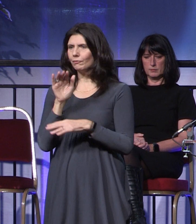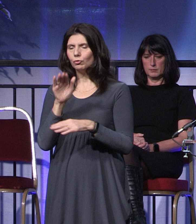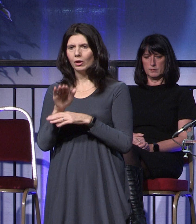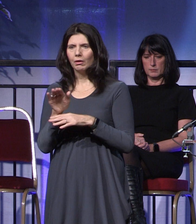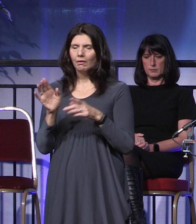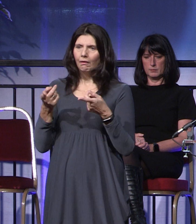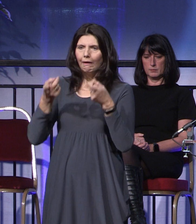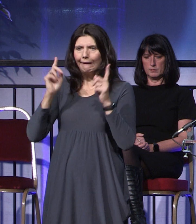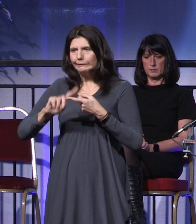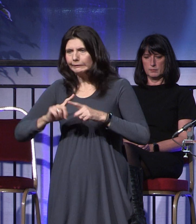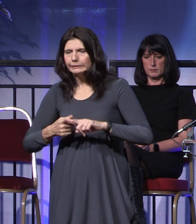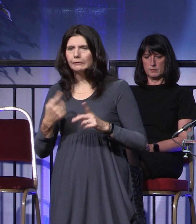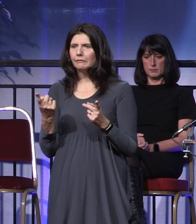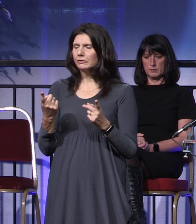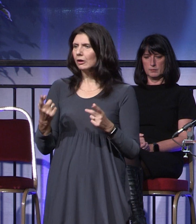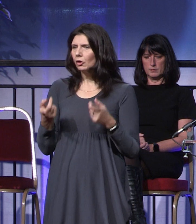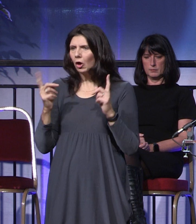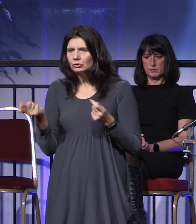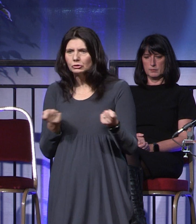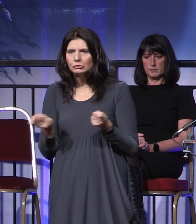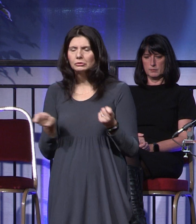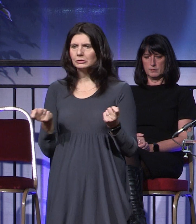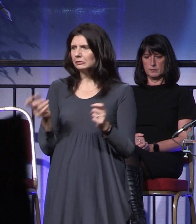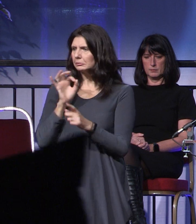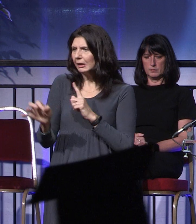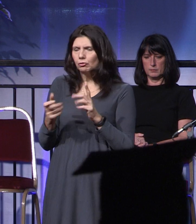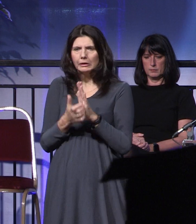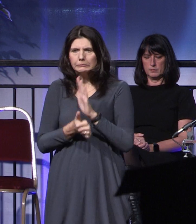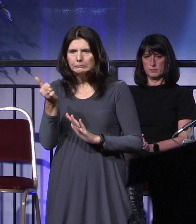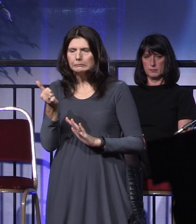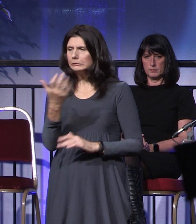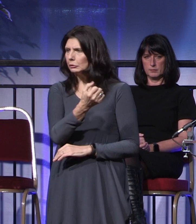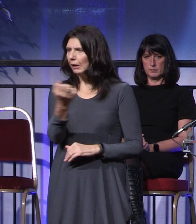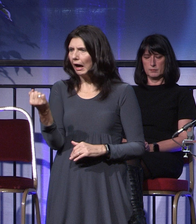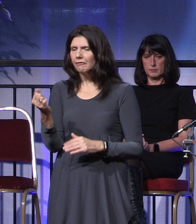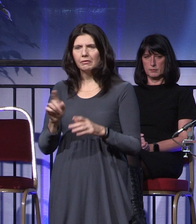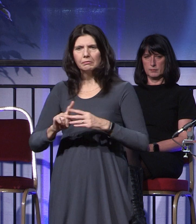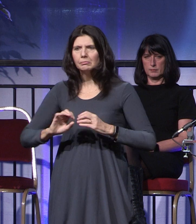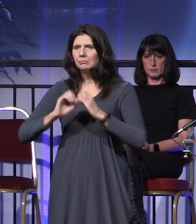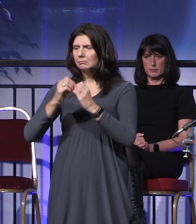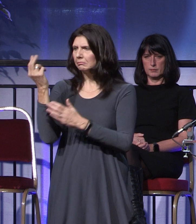consultants entrepreneurs the future specialists designers artists of renown